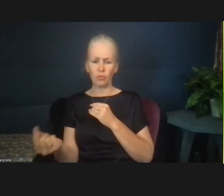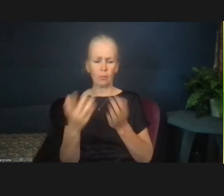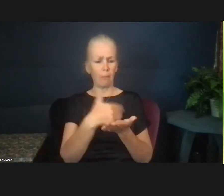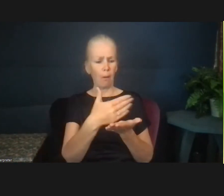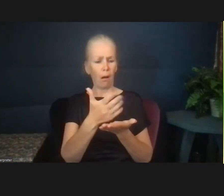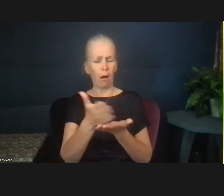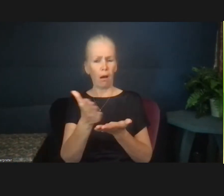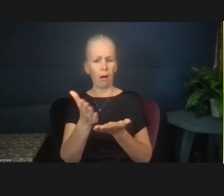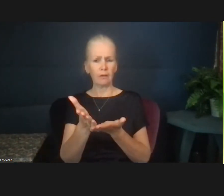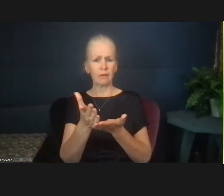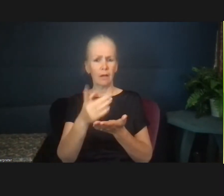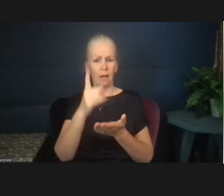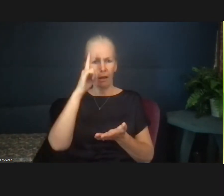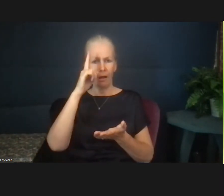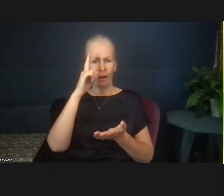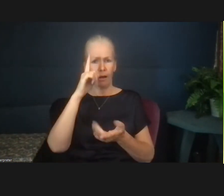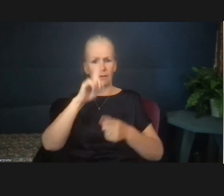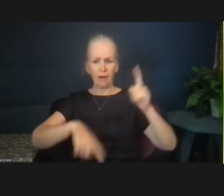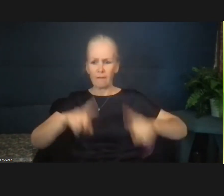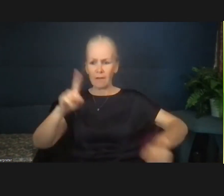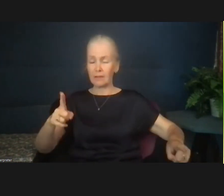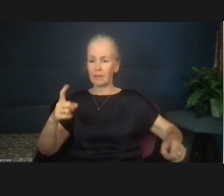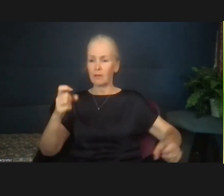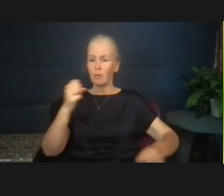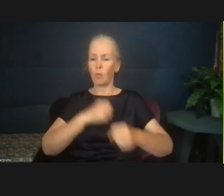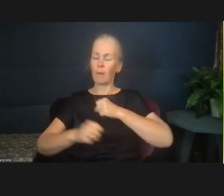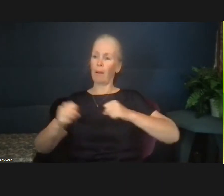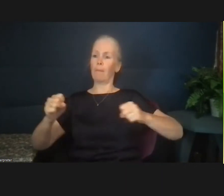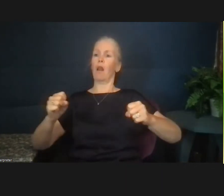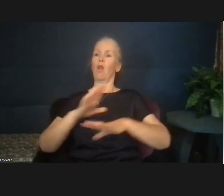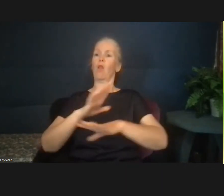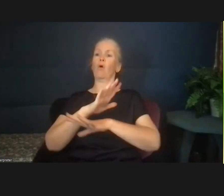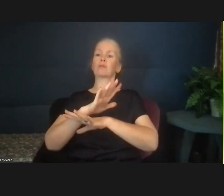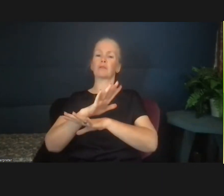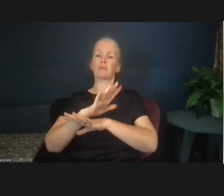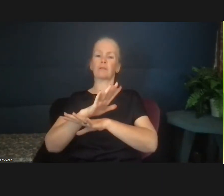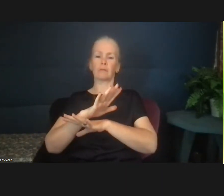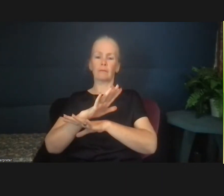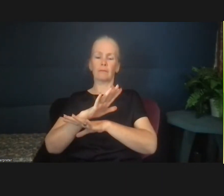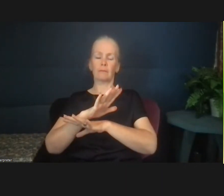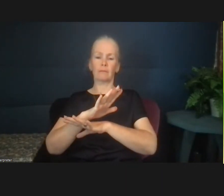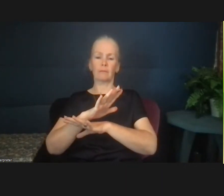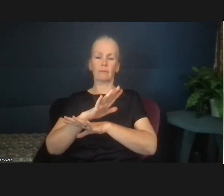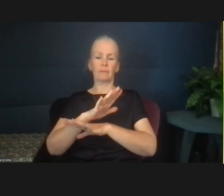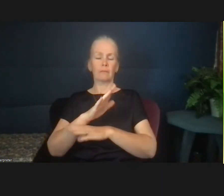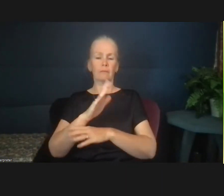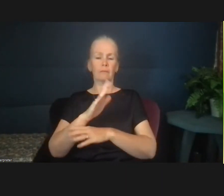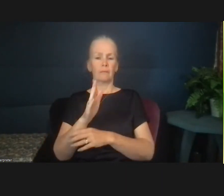that we're all getting lost in that. In all honesty personally, I think that diversity